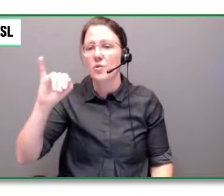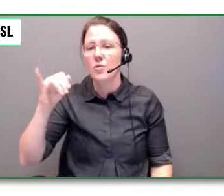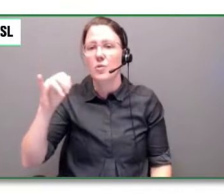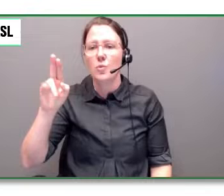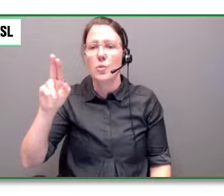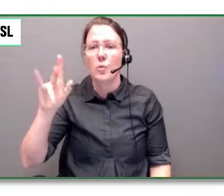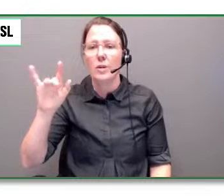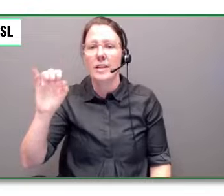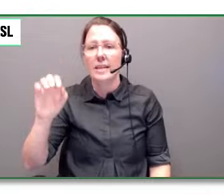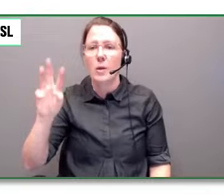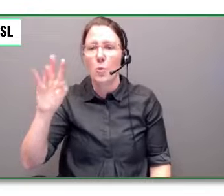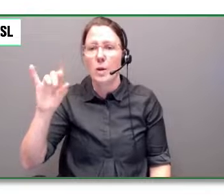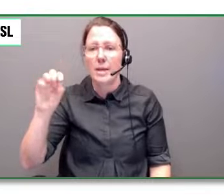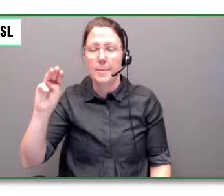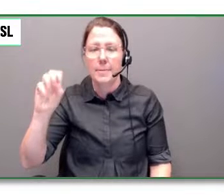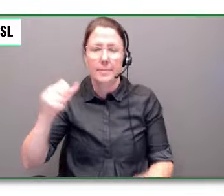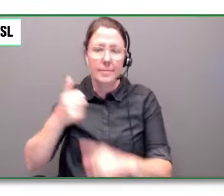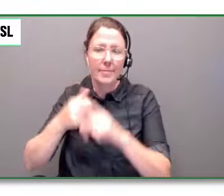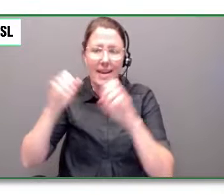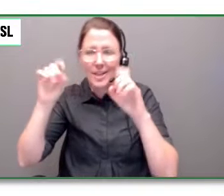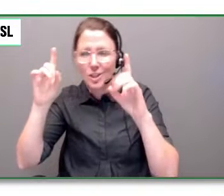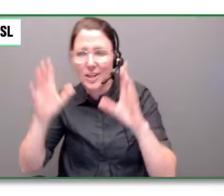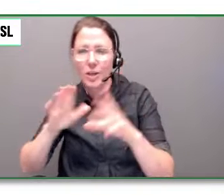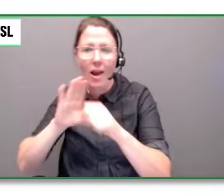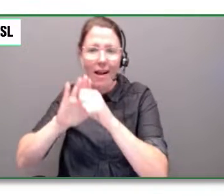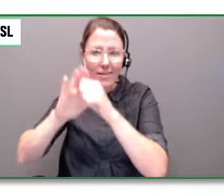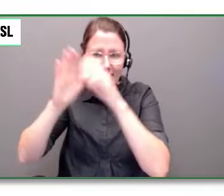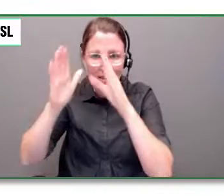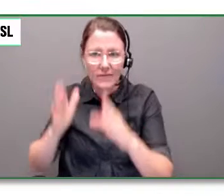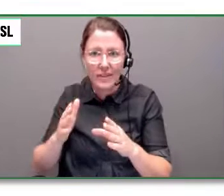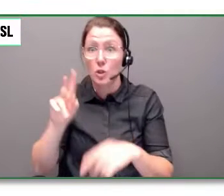activist with two decades of experience in policy outreach and qualitative